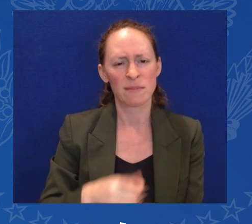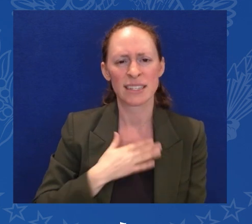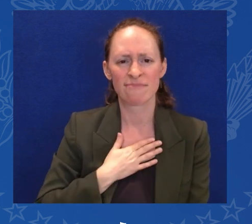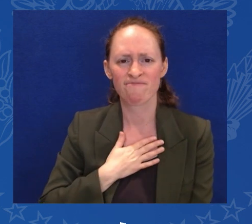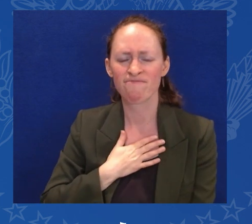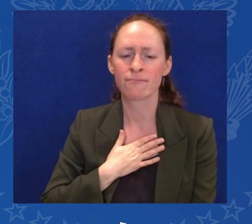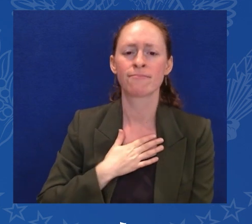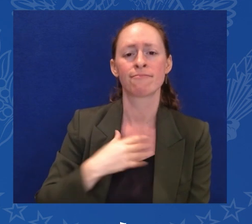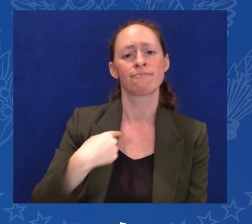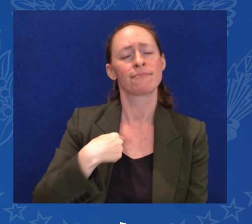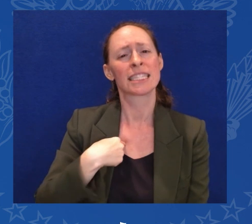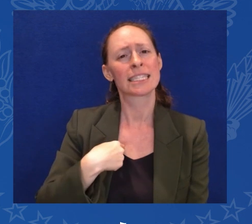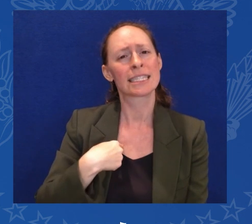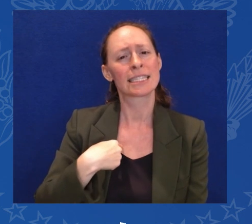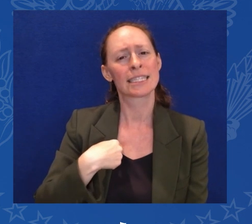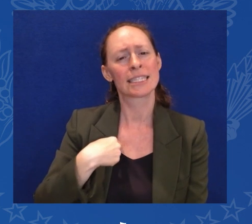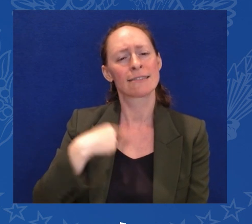how many of your family have continued